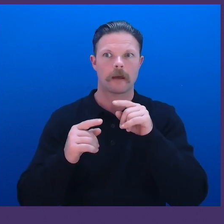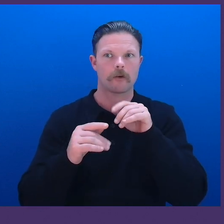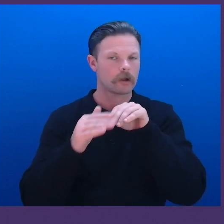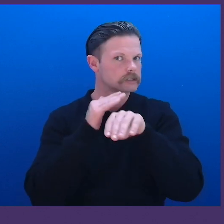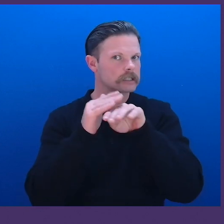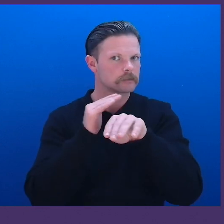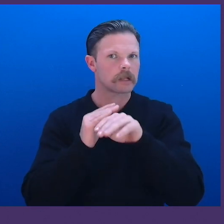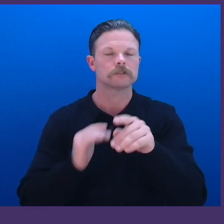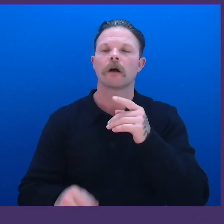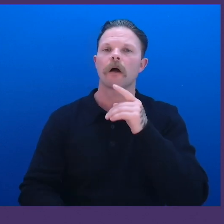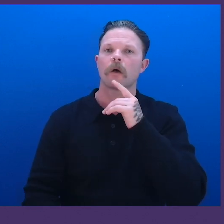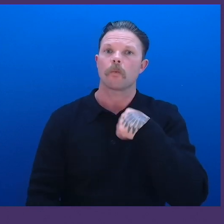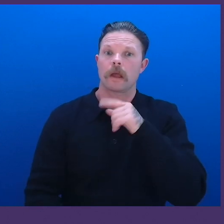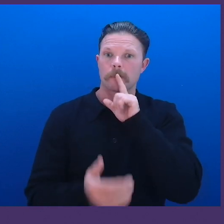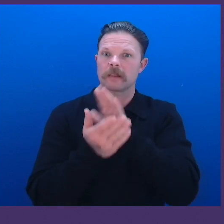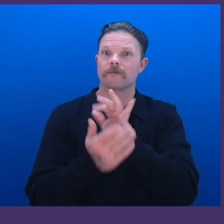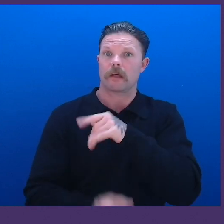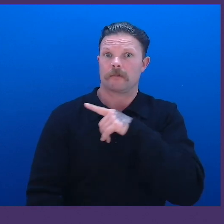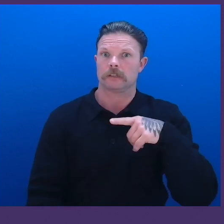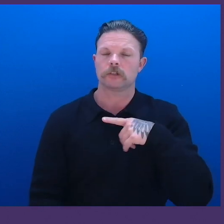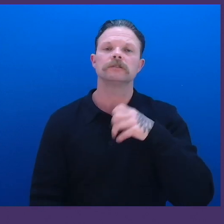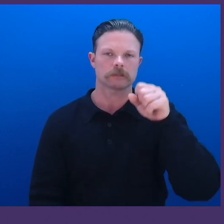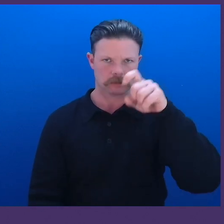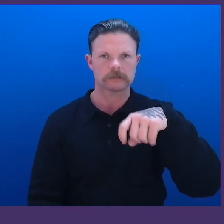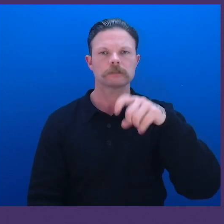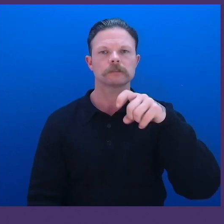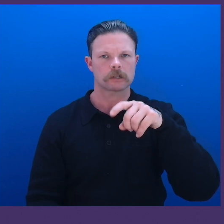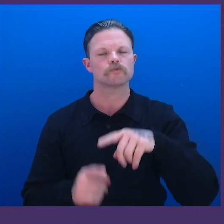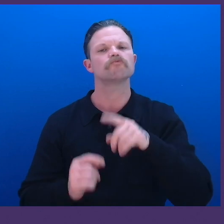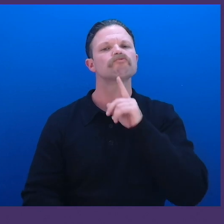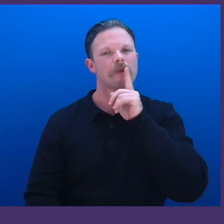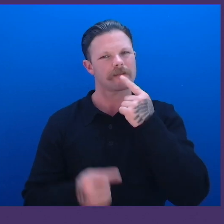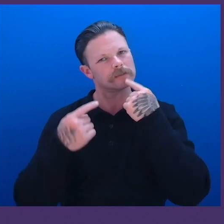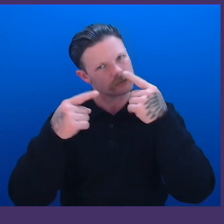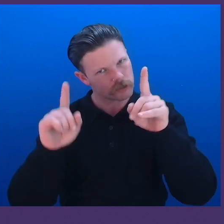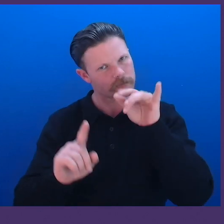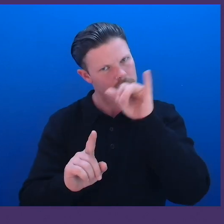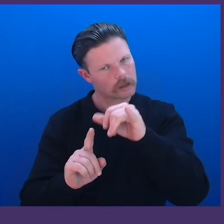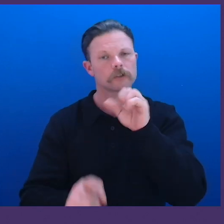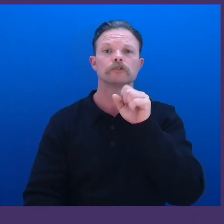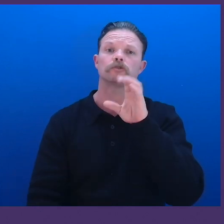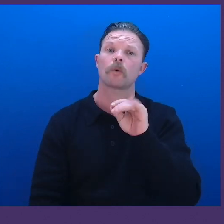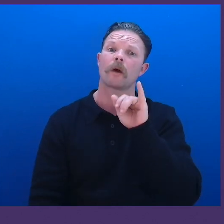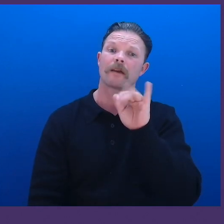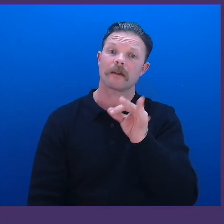that legislation is needed to achieve it. So, if there's been soft approaches in the past,